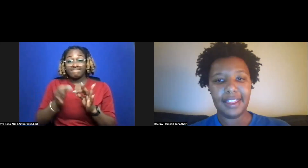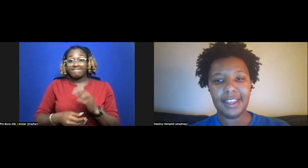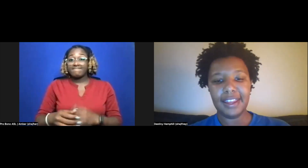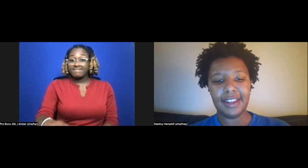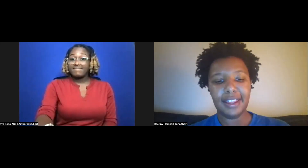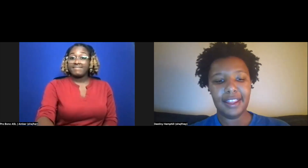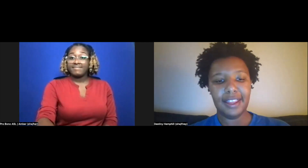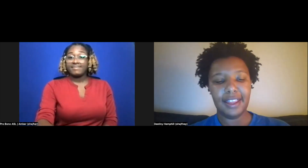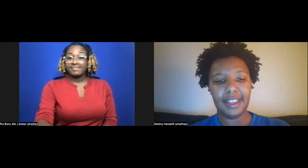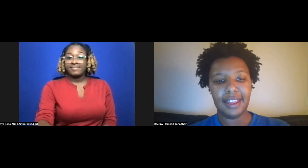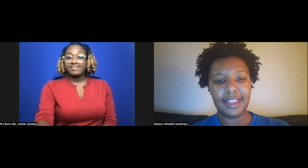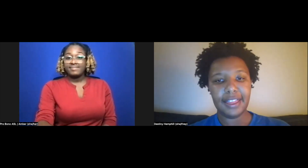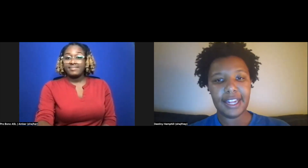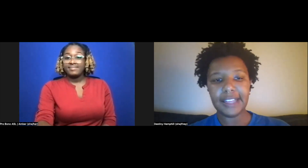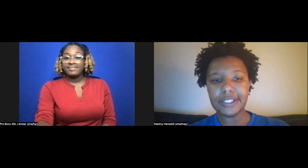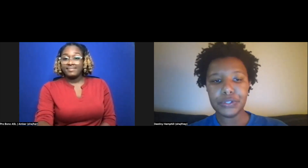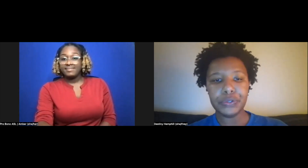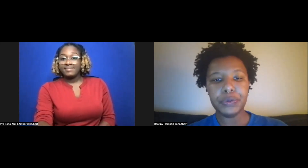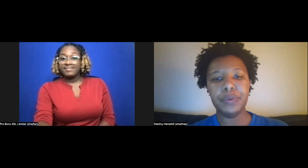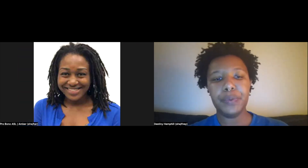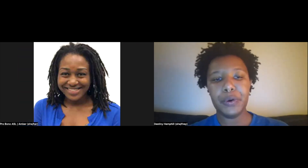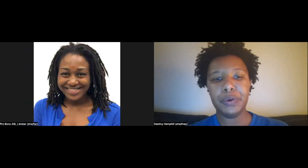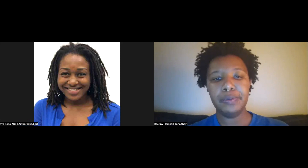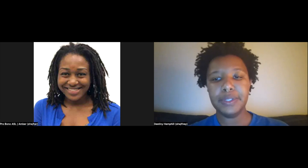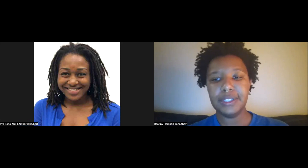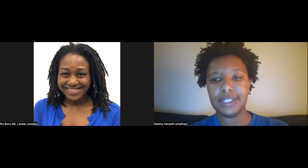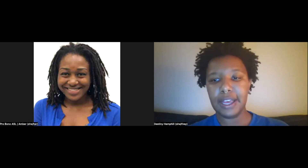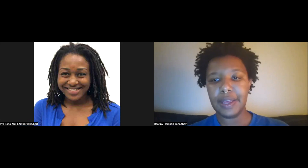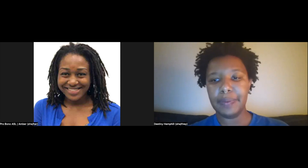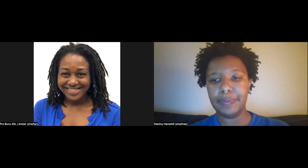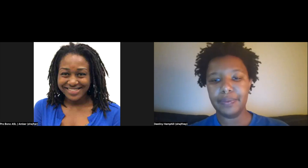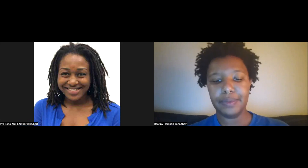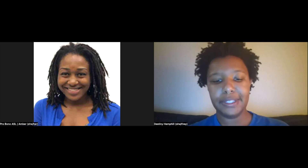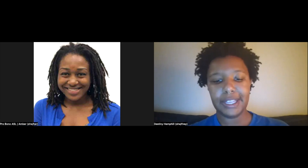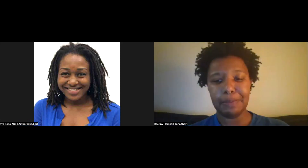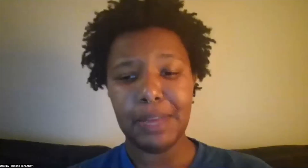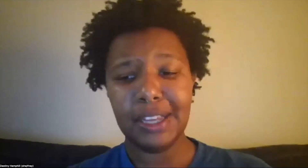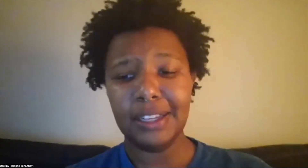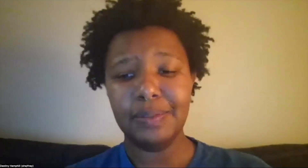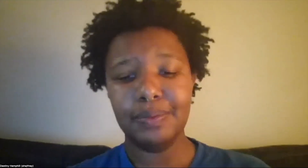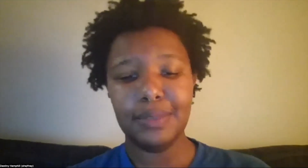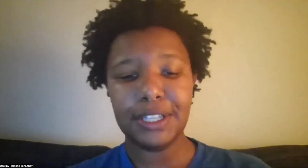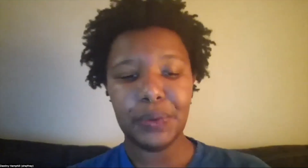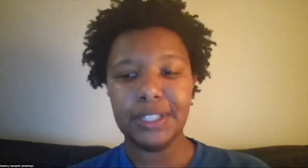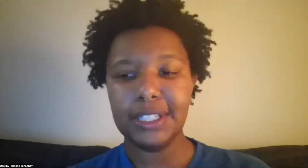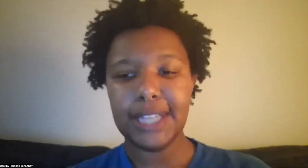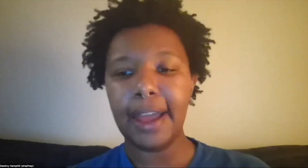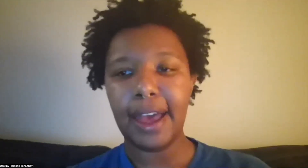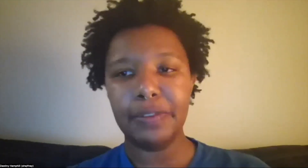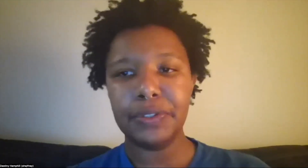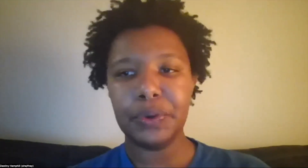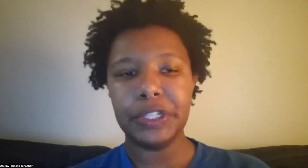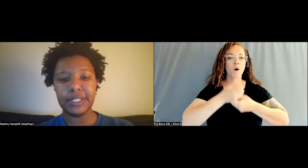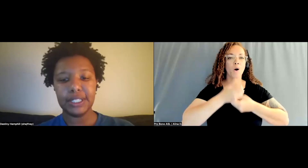And the next two poems is like a mini sequence, a dyad of sorts.